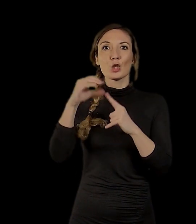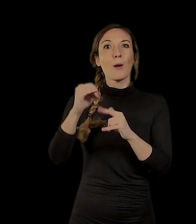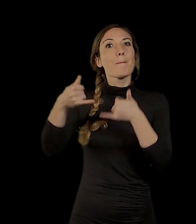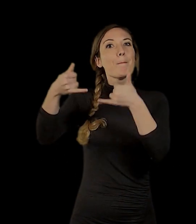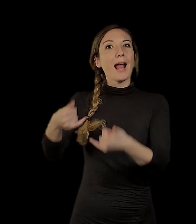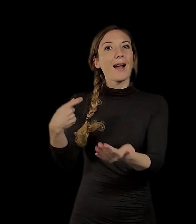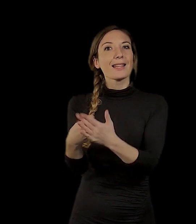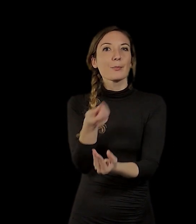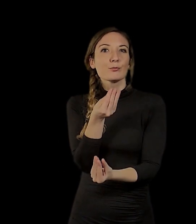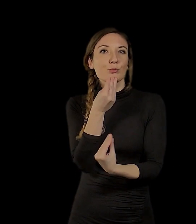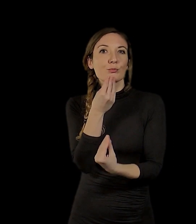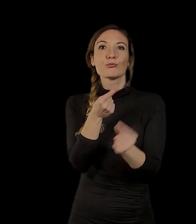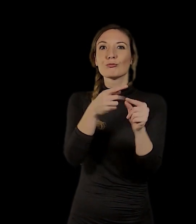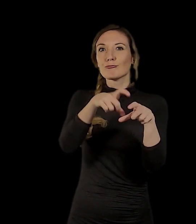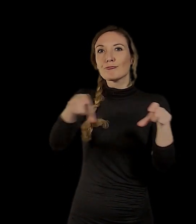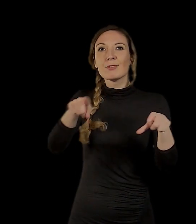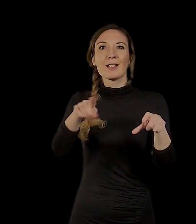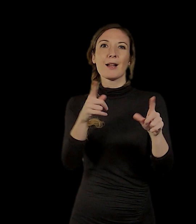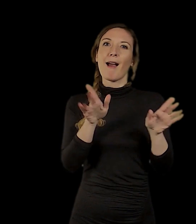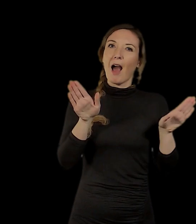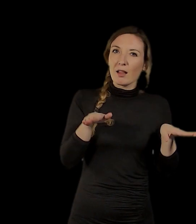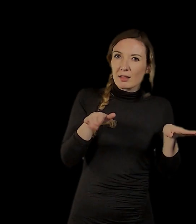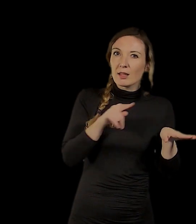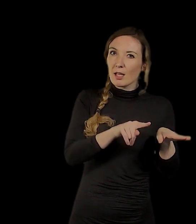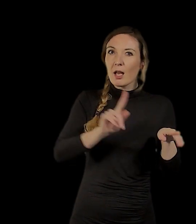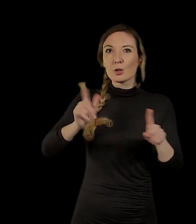quite an important thing for us. Such a beginning in the